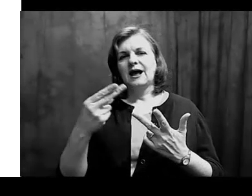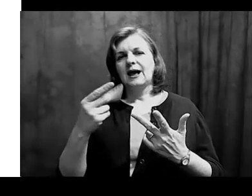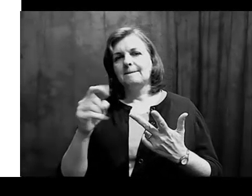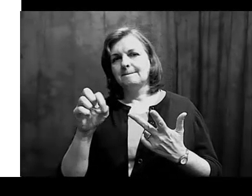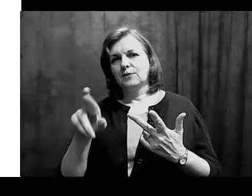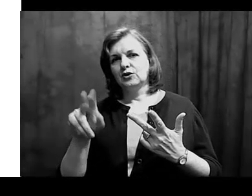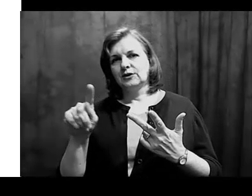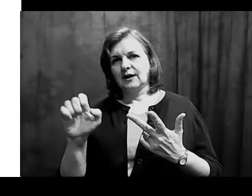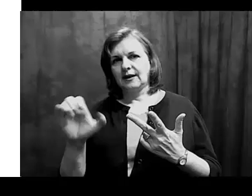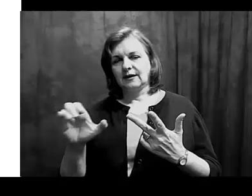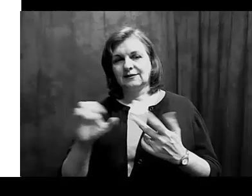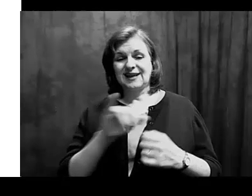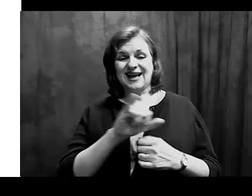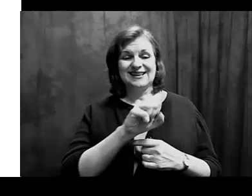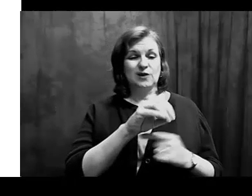which is a process that